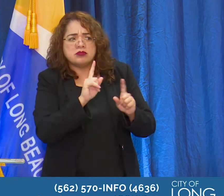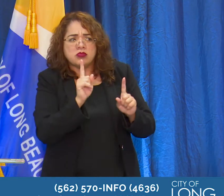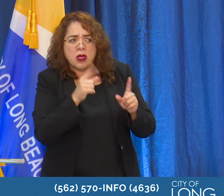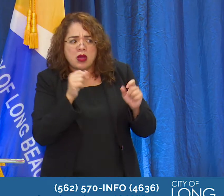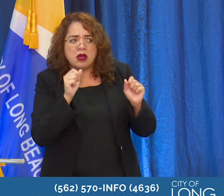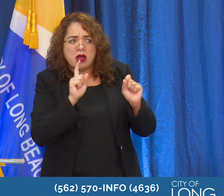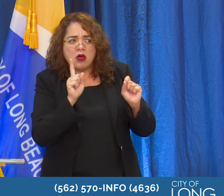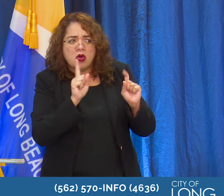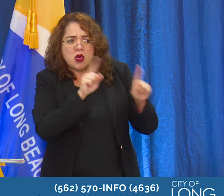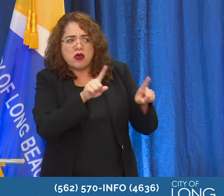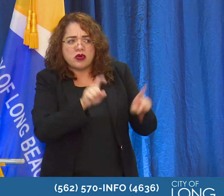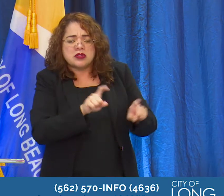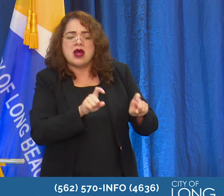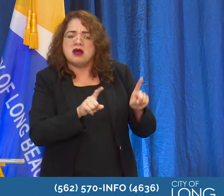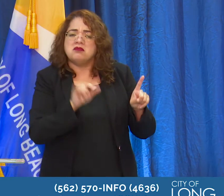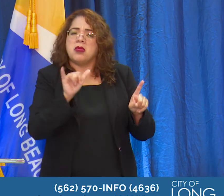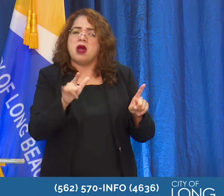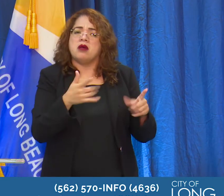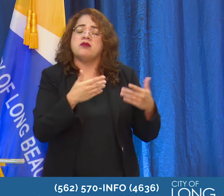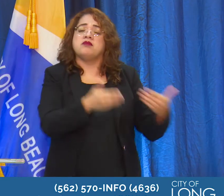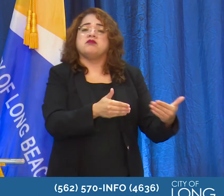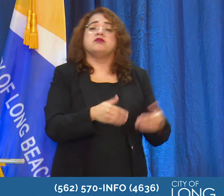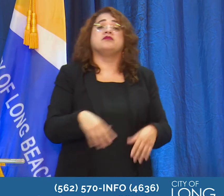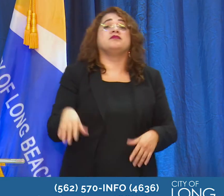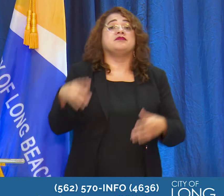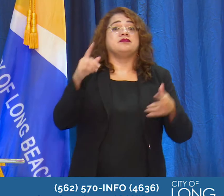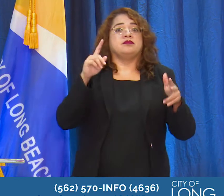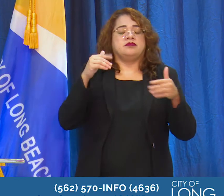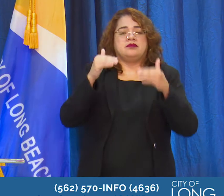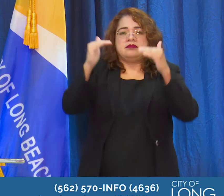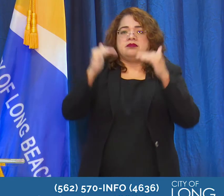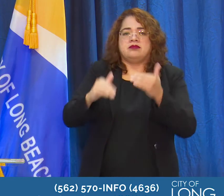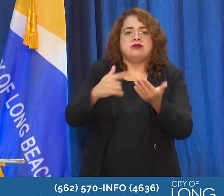Next I'm going to talk a little bit about donating plasma.